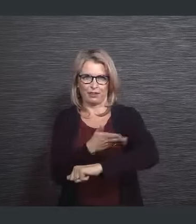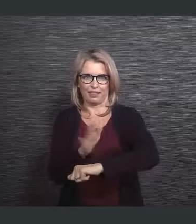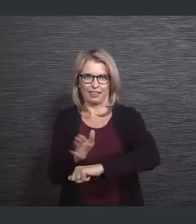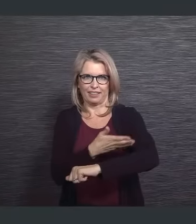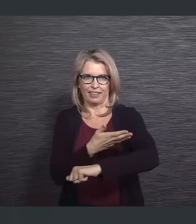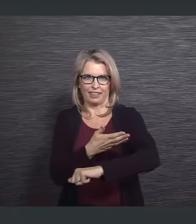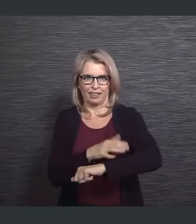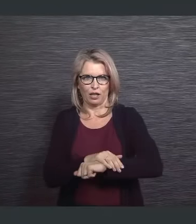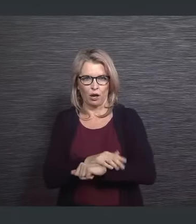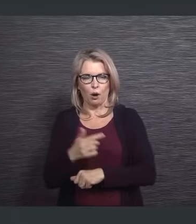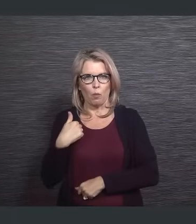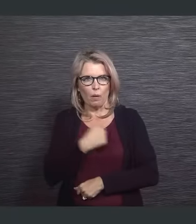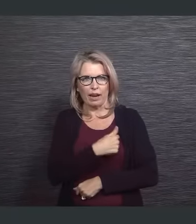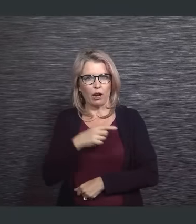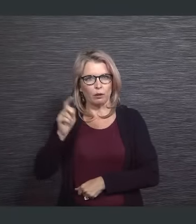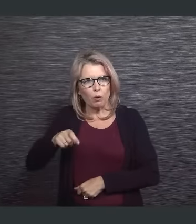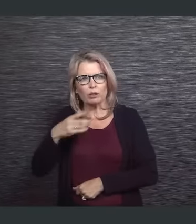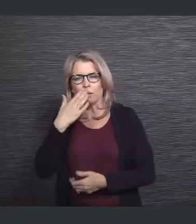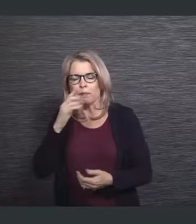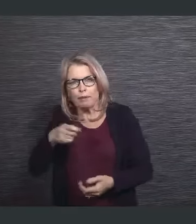We are supposed to be the good guys. We are.